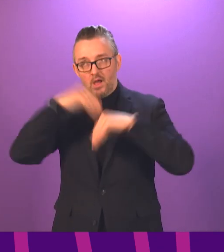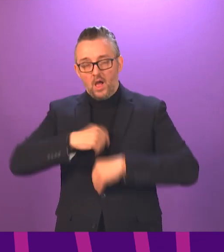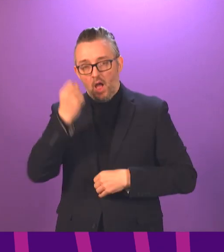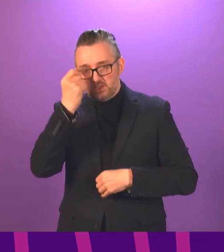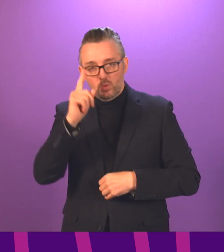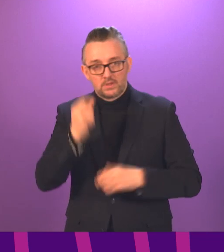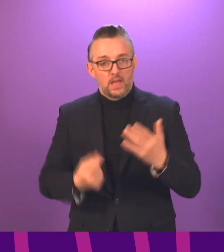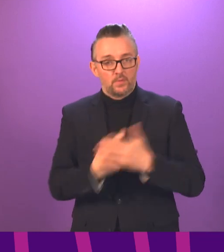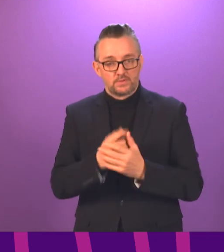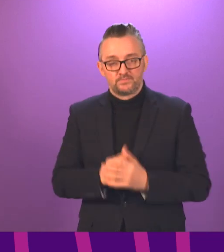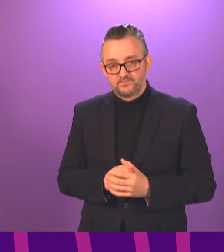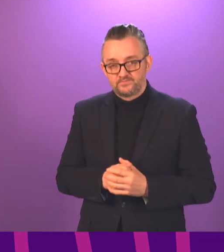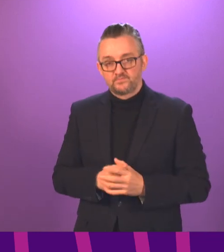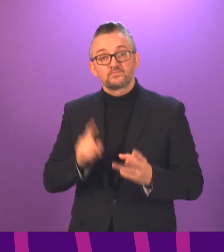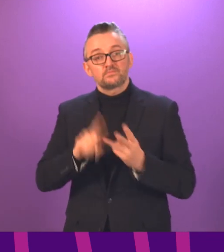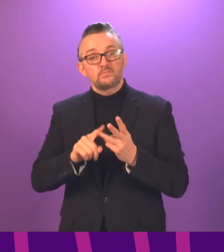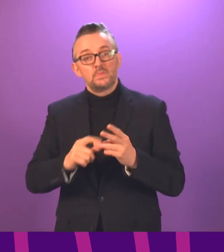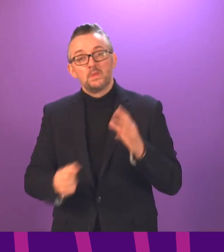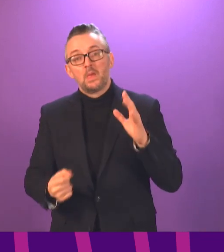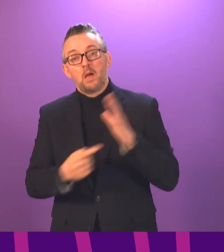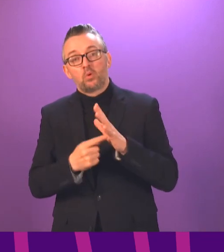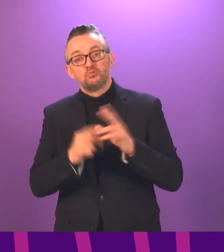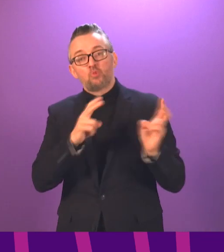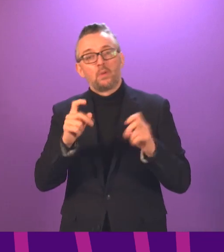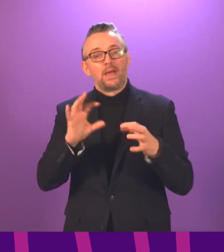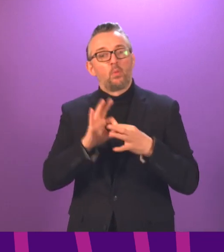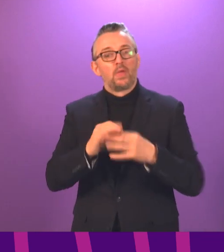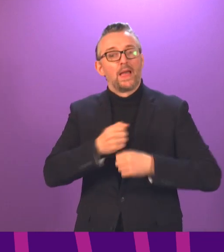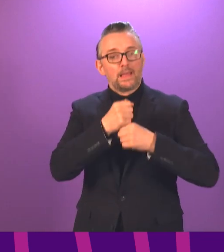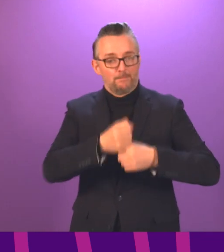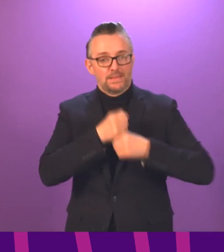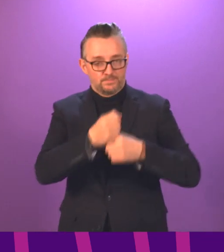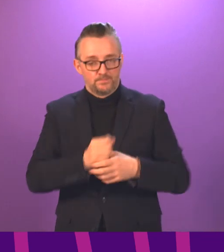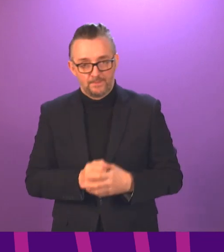I now turn to the important topic of campaigning. I know that parties have